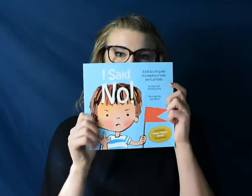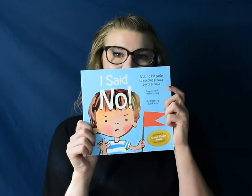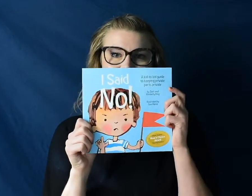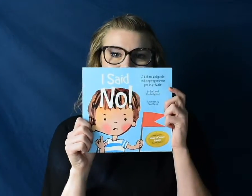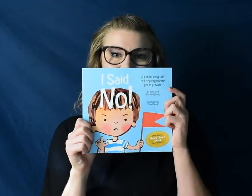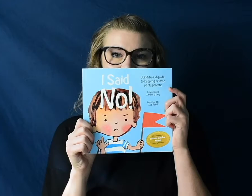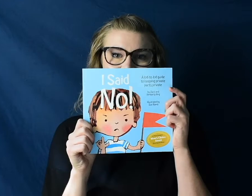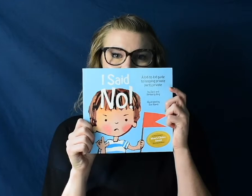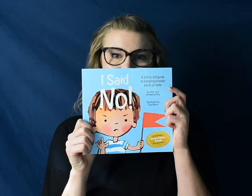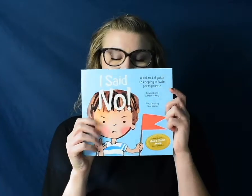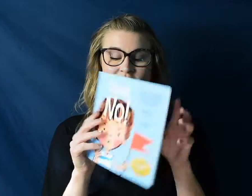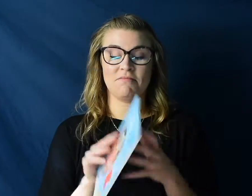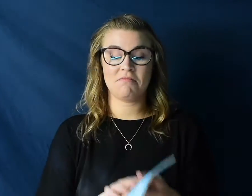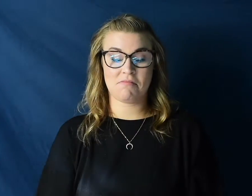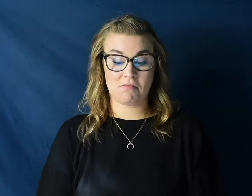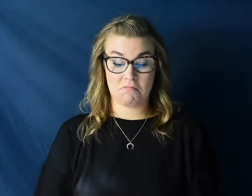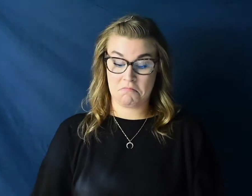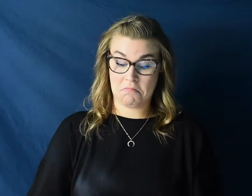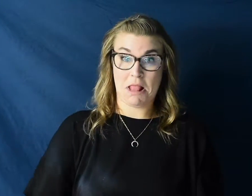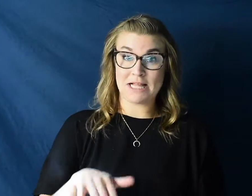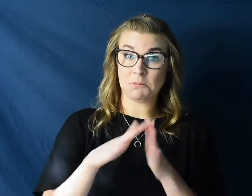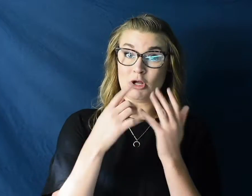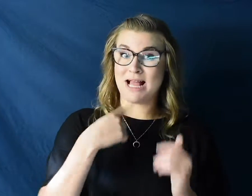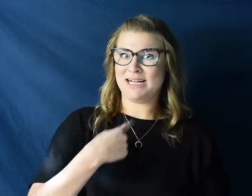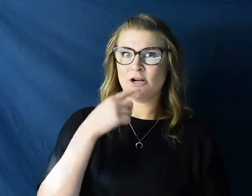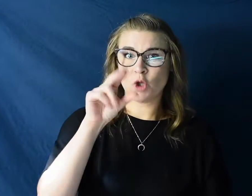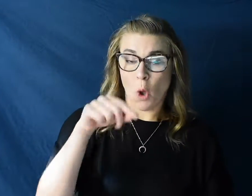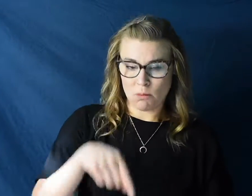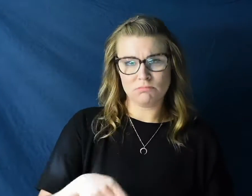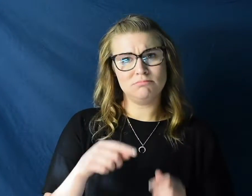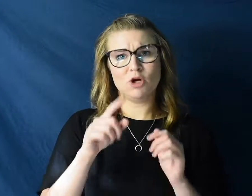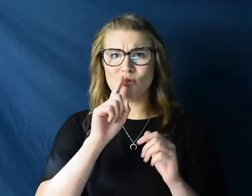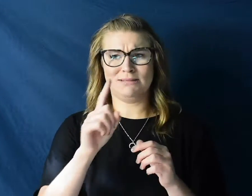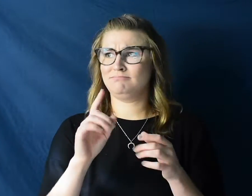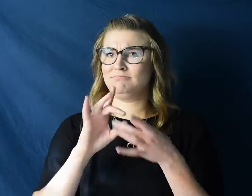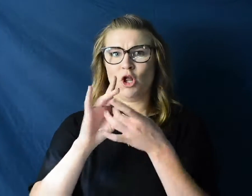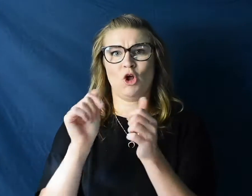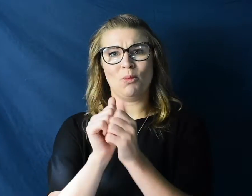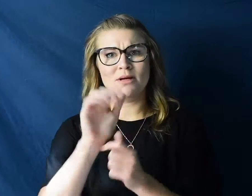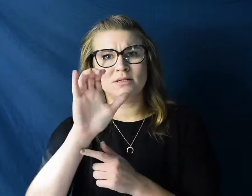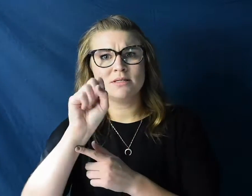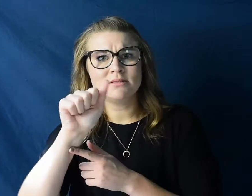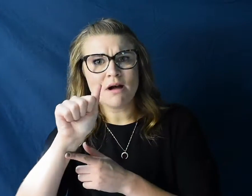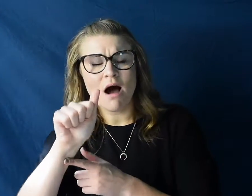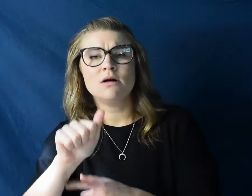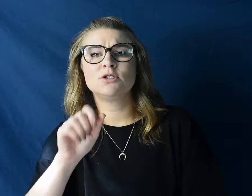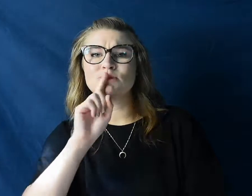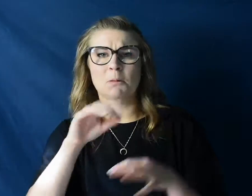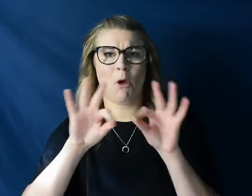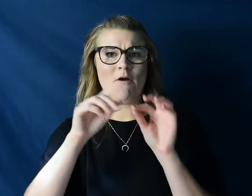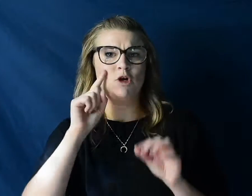for you, this book. This book is called "I Said No" and it really relates with child